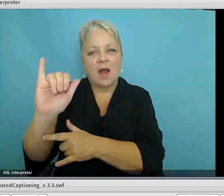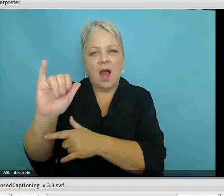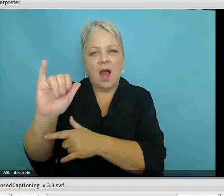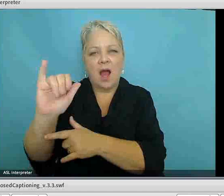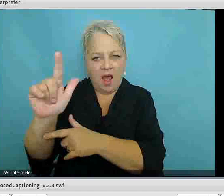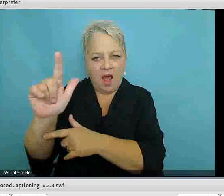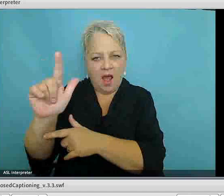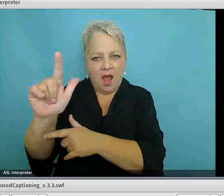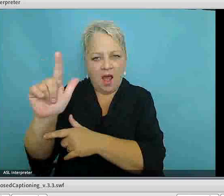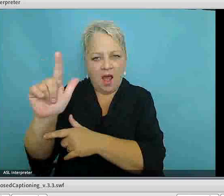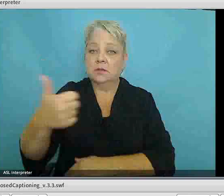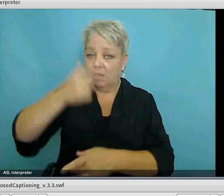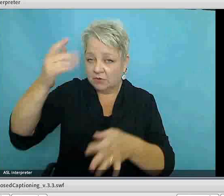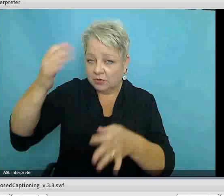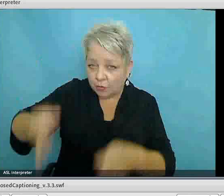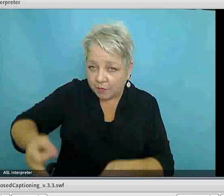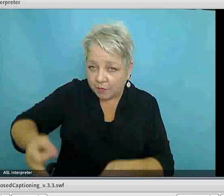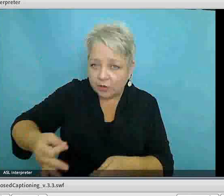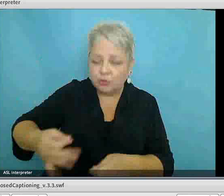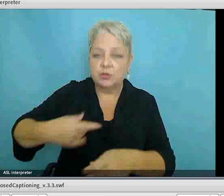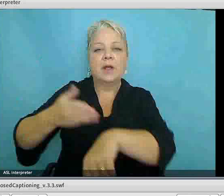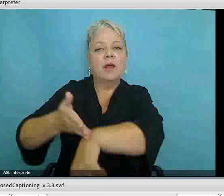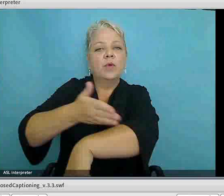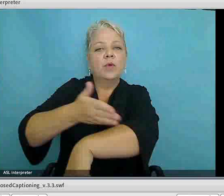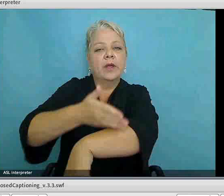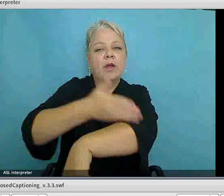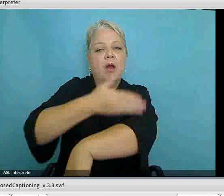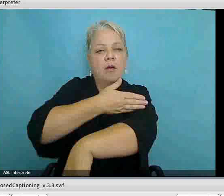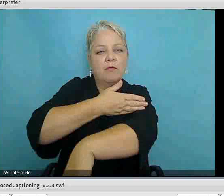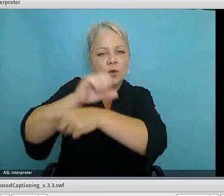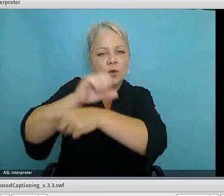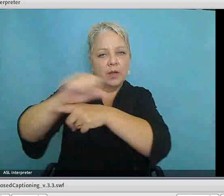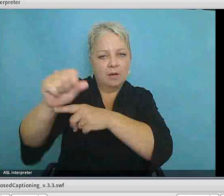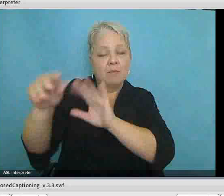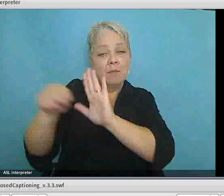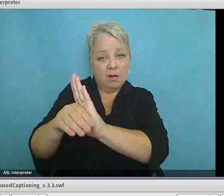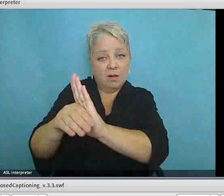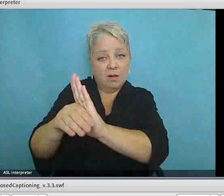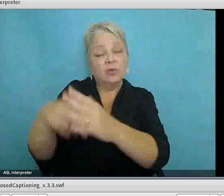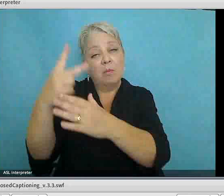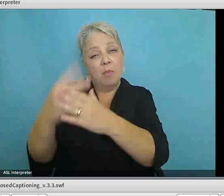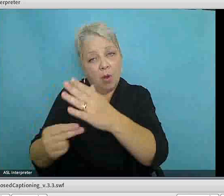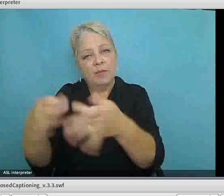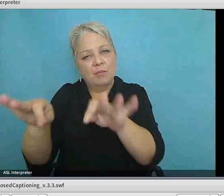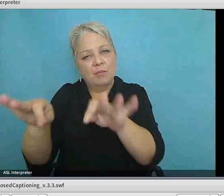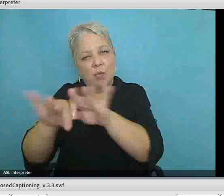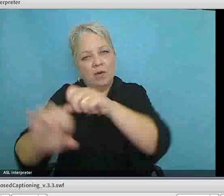and recovery models, which are important cornerstones of One Care.